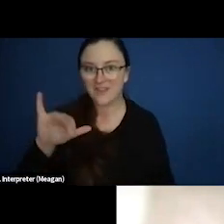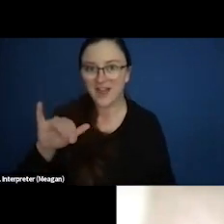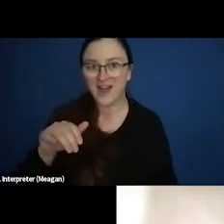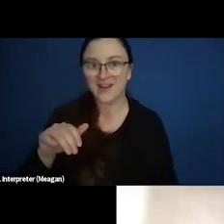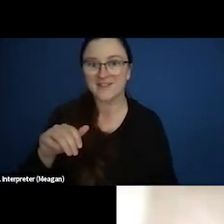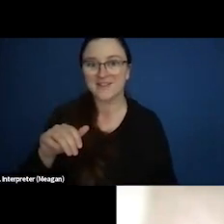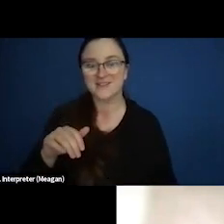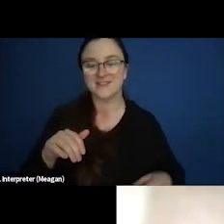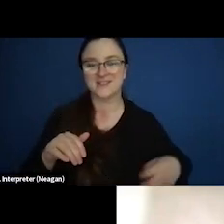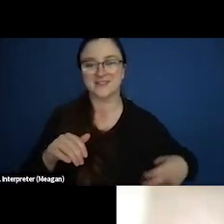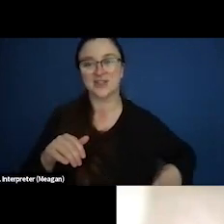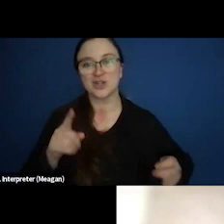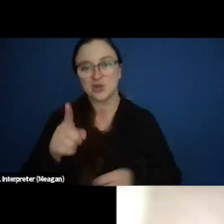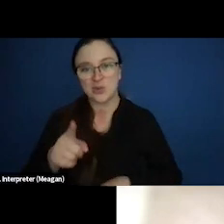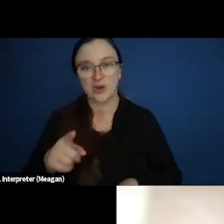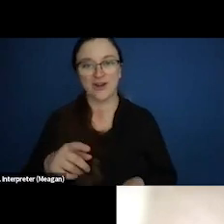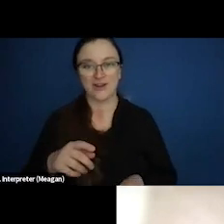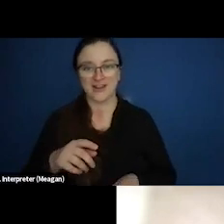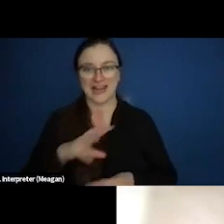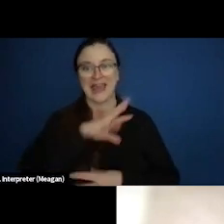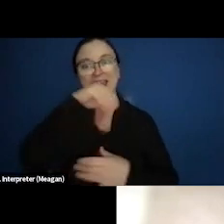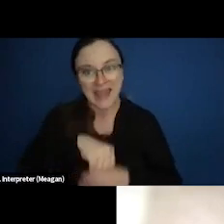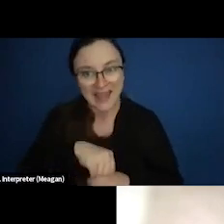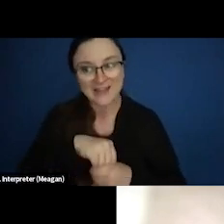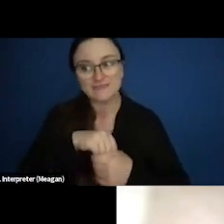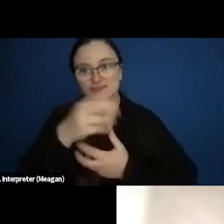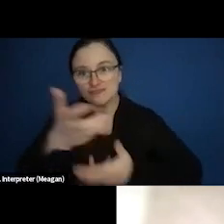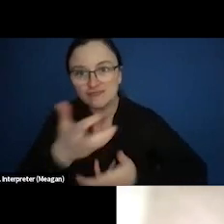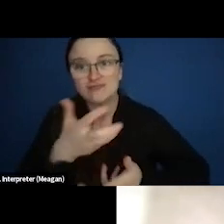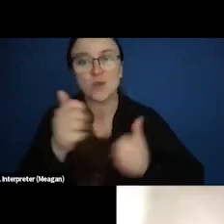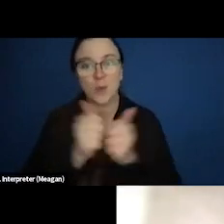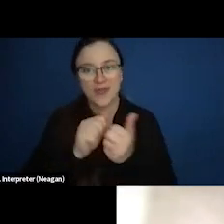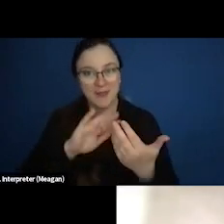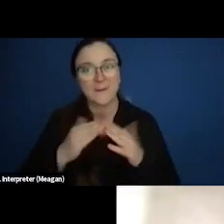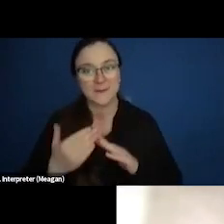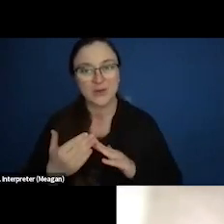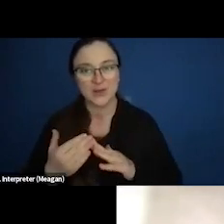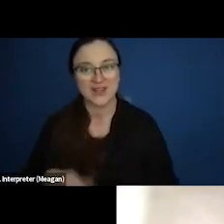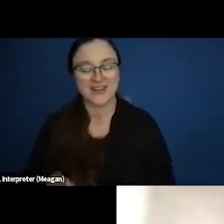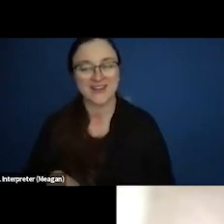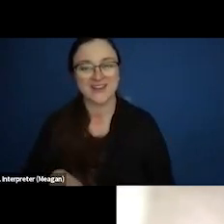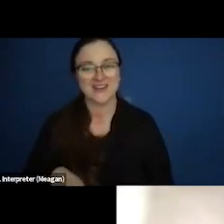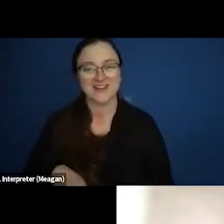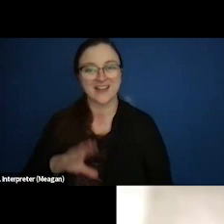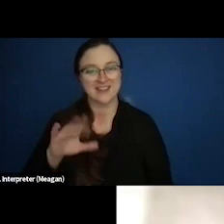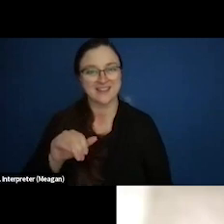like you are intensively engaging in the community, these critically important partners,